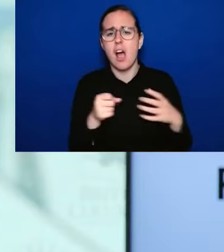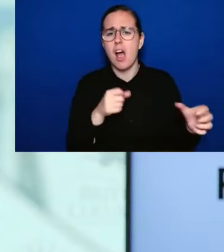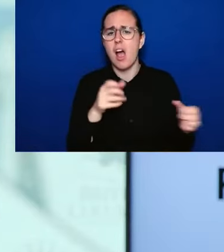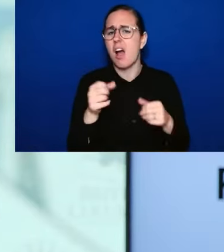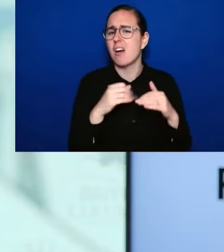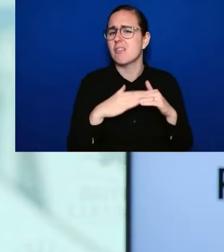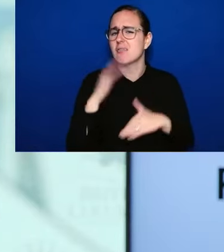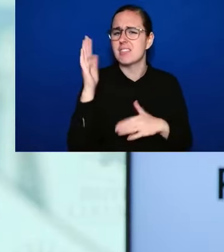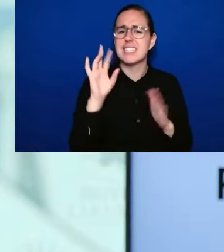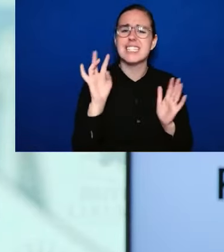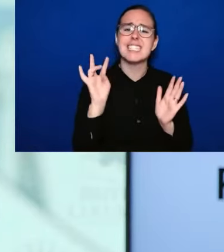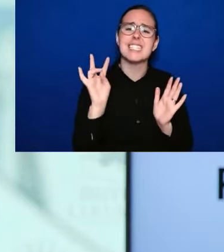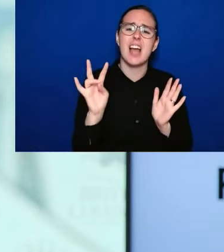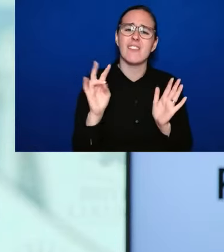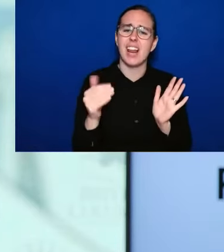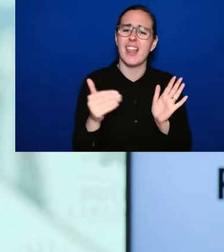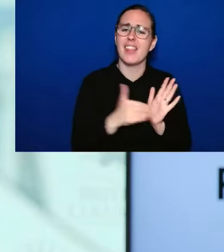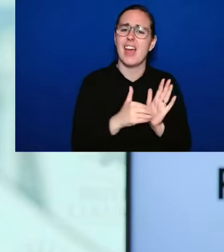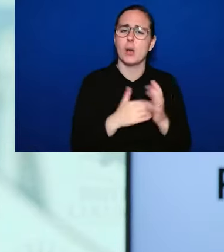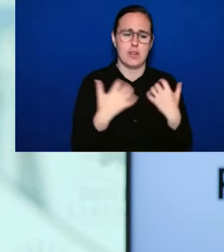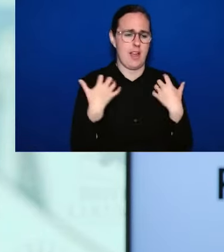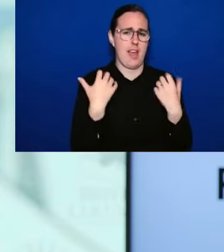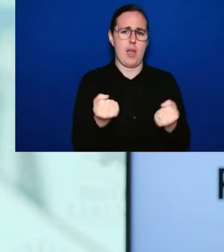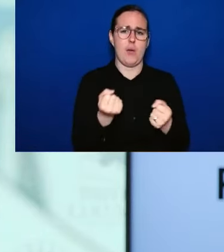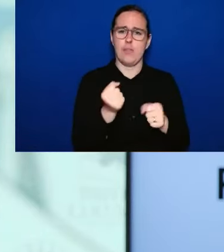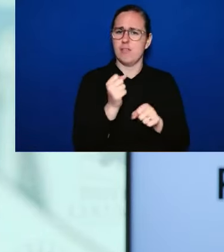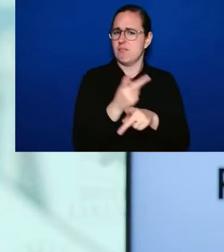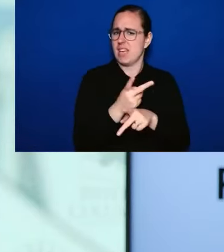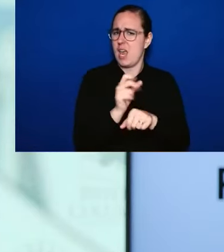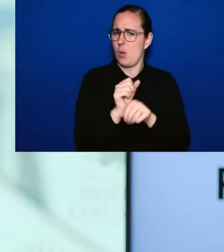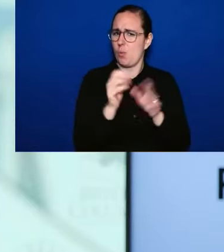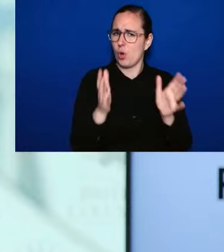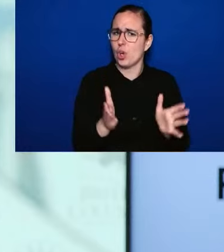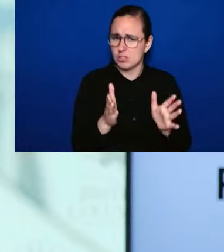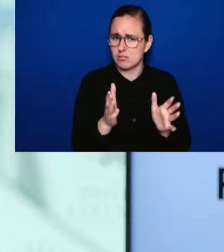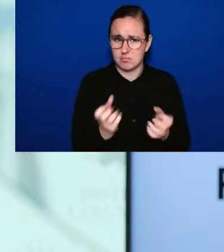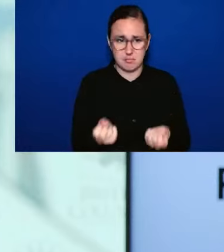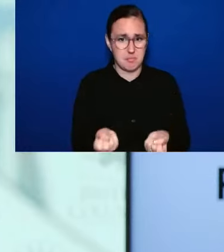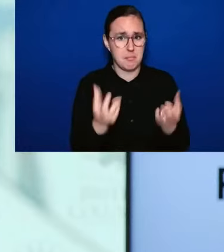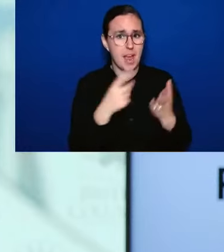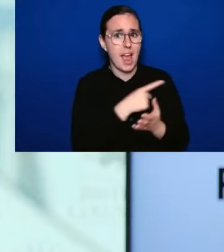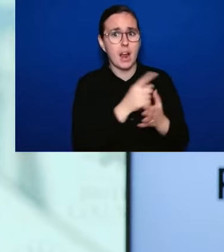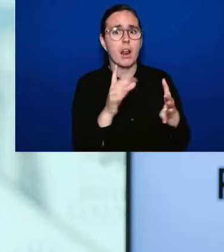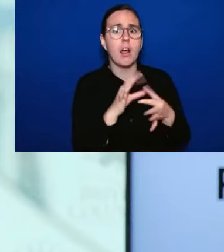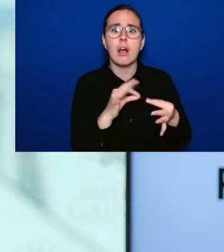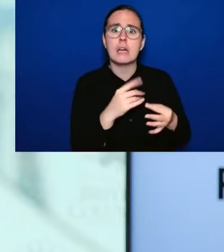is an exceptional thing in a time when many people are talking about labour shortages